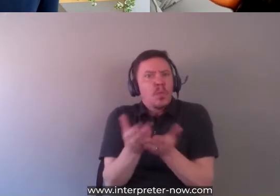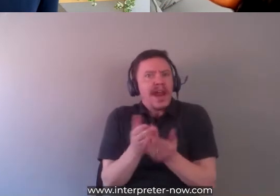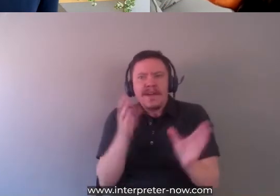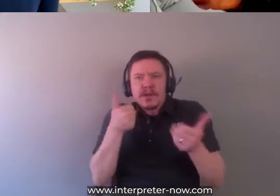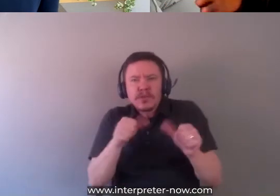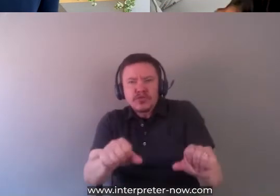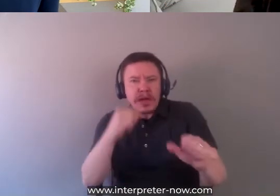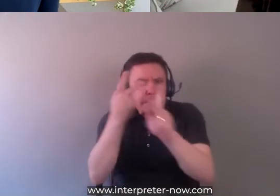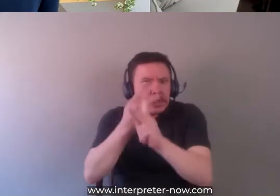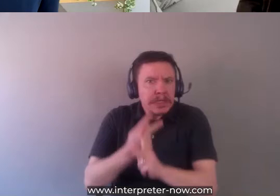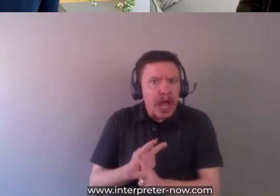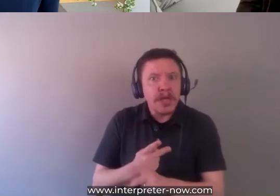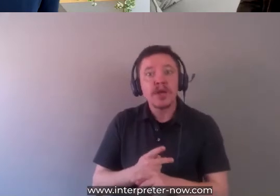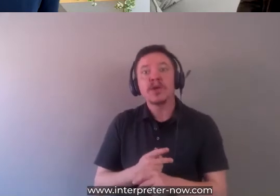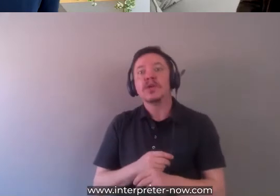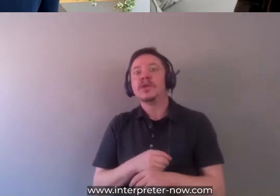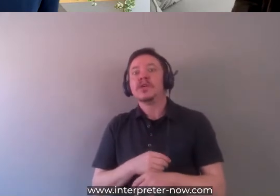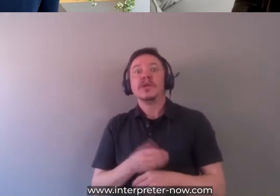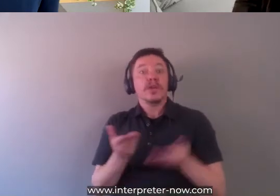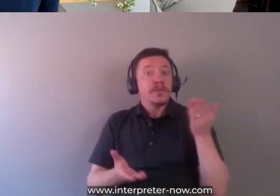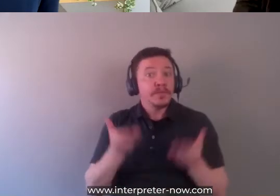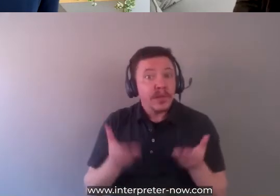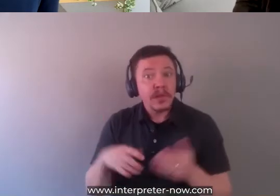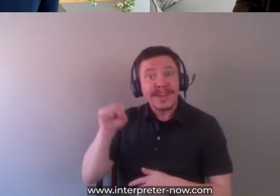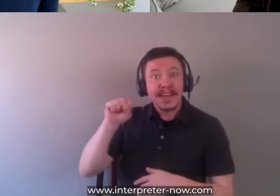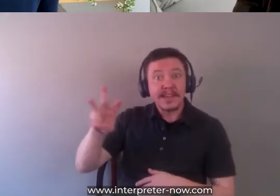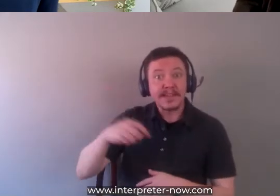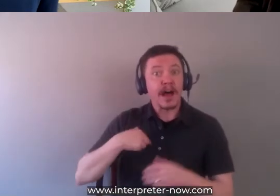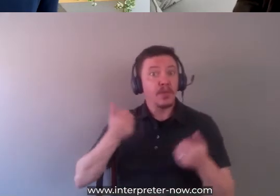decide. Whether that's software trying to guess which students taking a test remotely